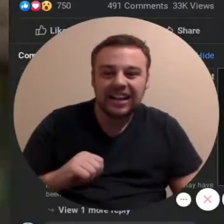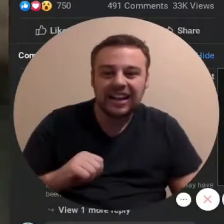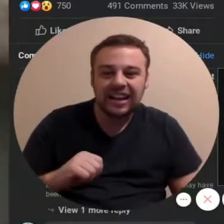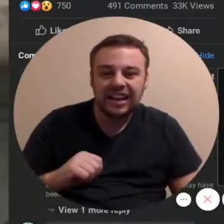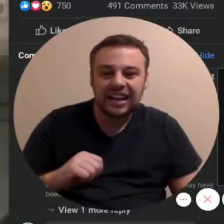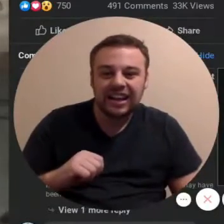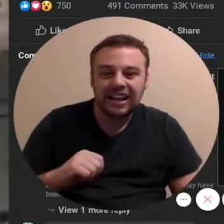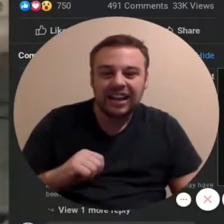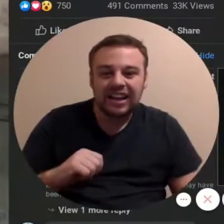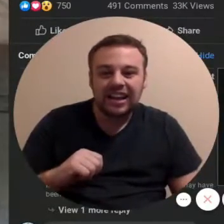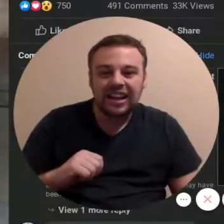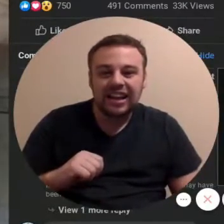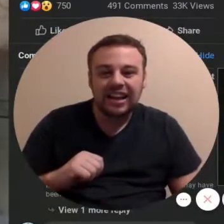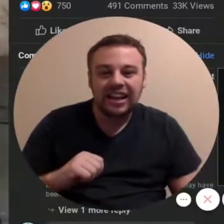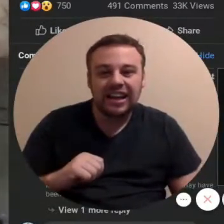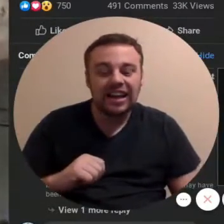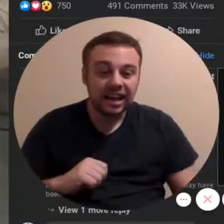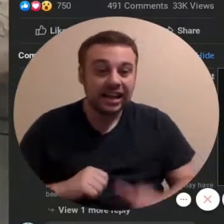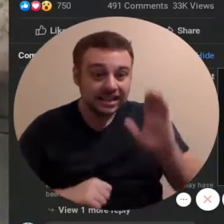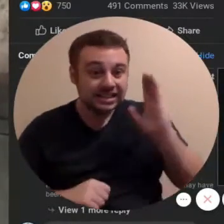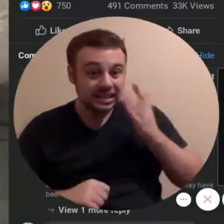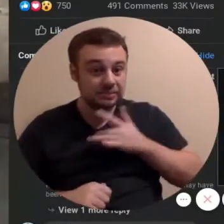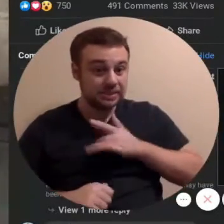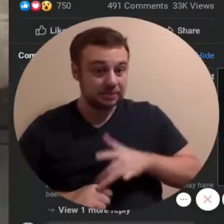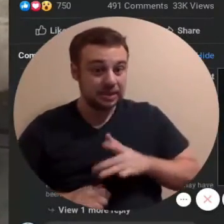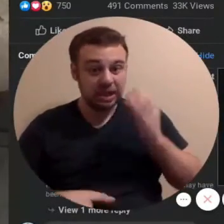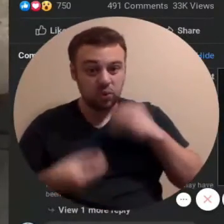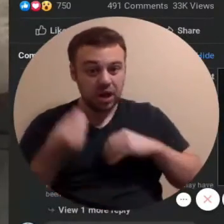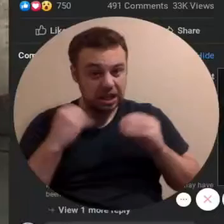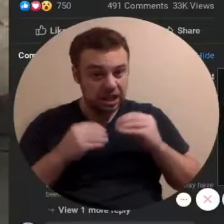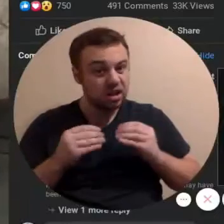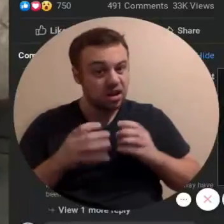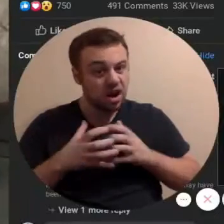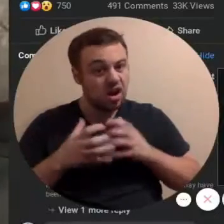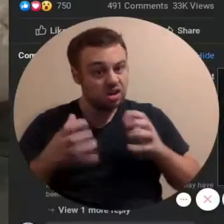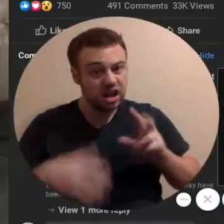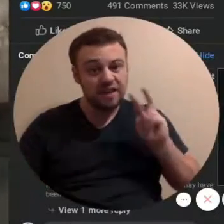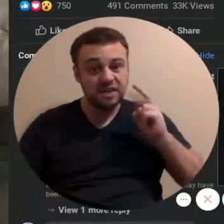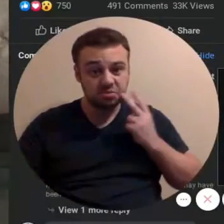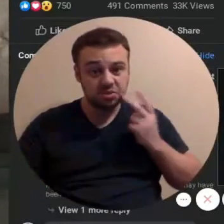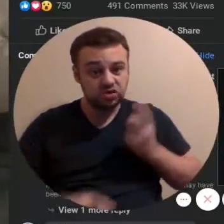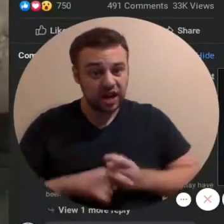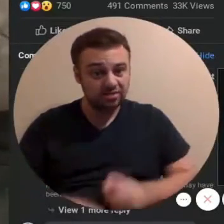his main diet is the produce, is that right? Julie: Yes he eats veggies and the primate diet,